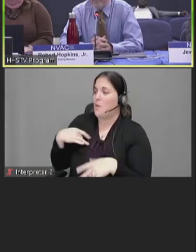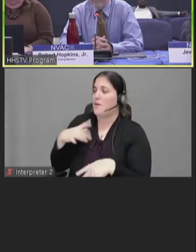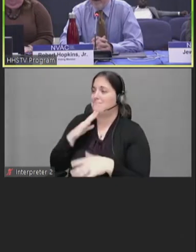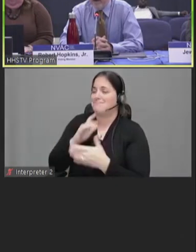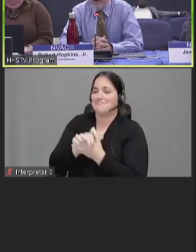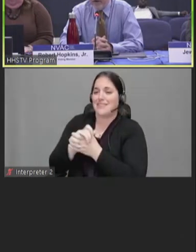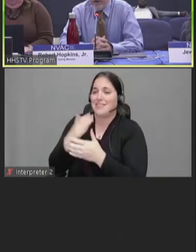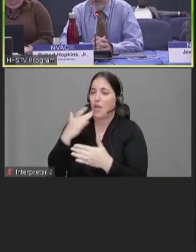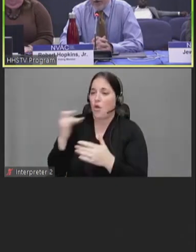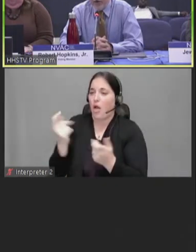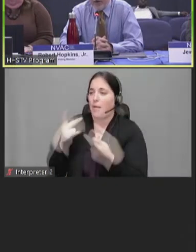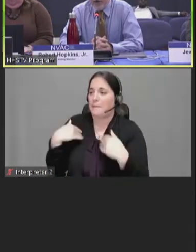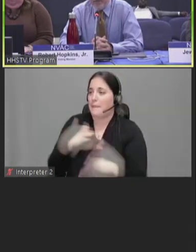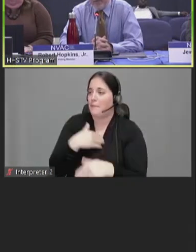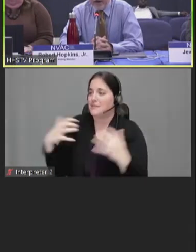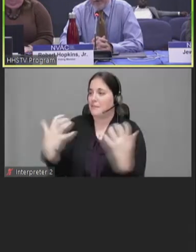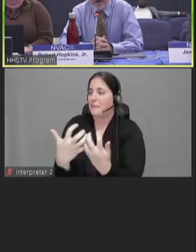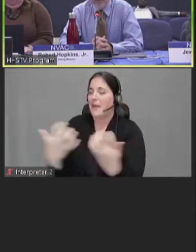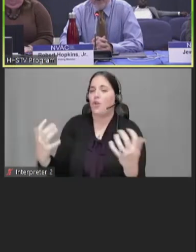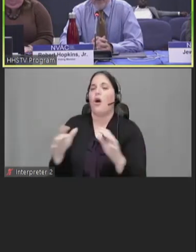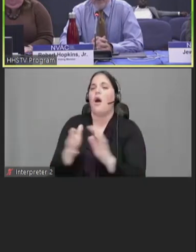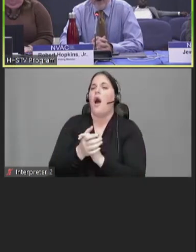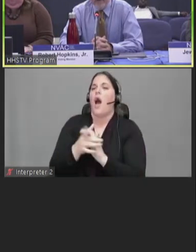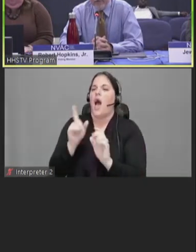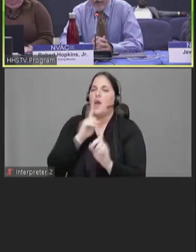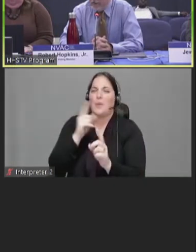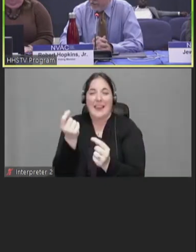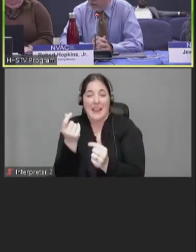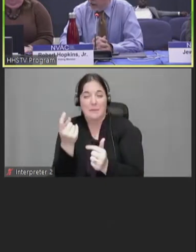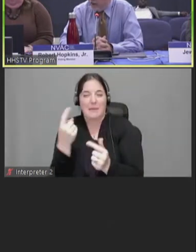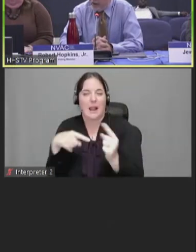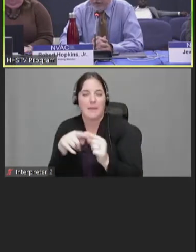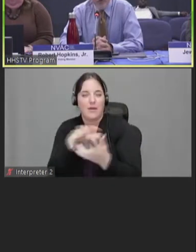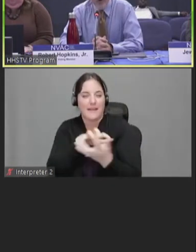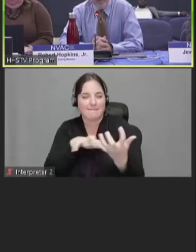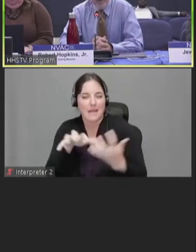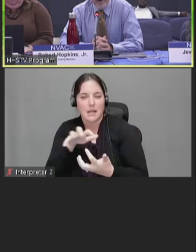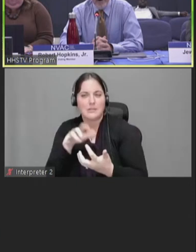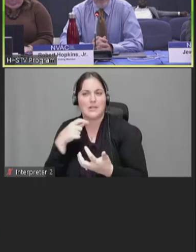You know, I knew a little bit about adjuvants, and I think I've at least tripled my knowledge